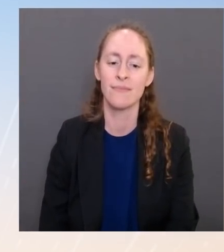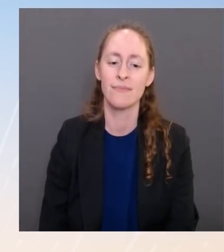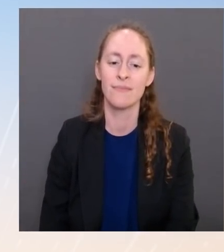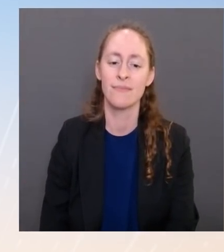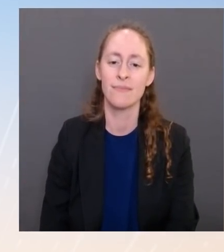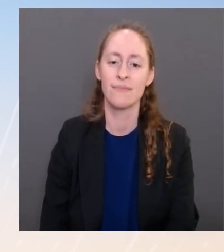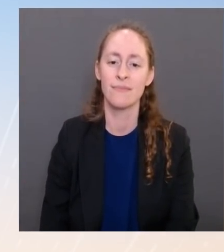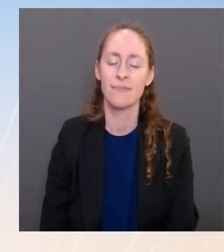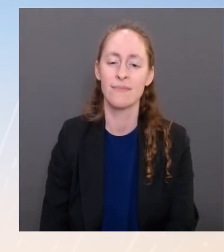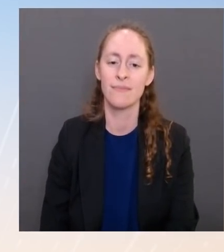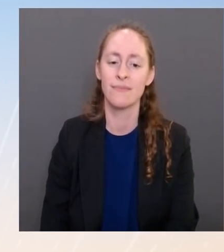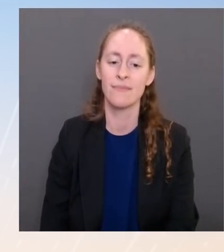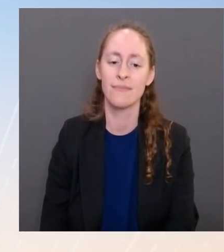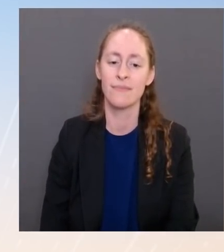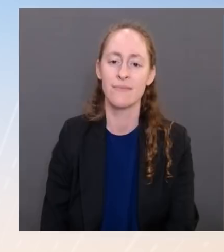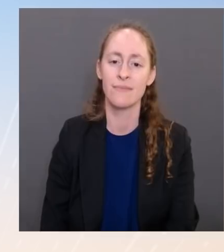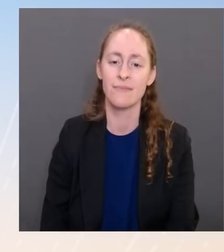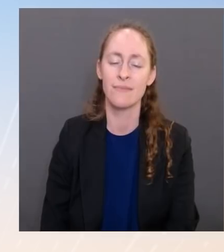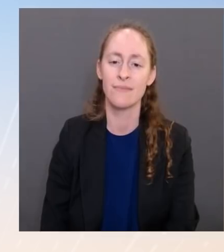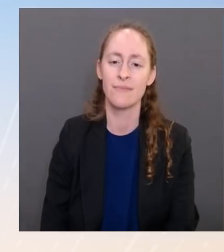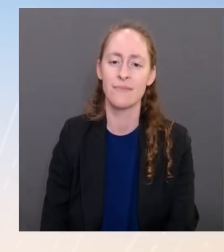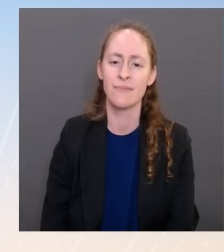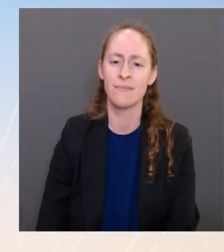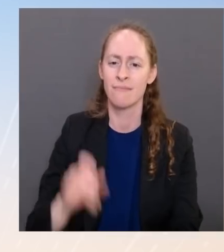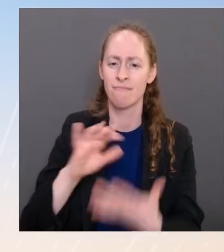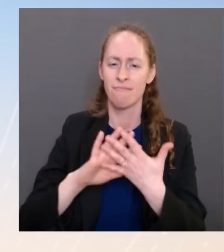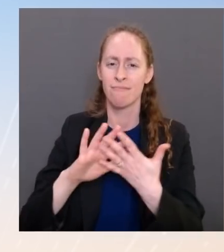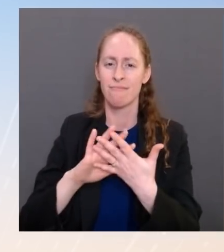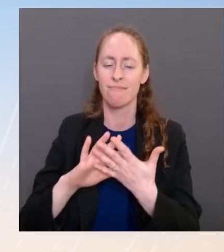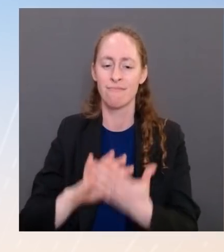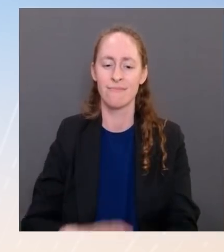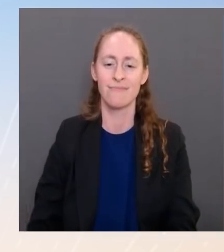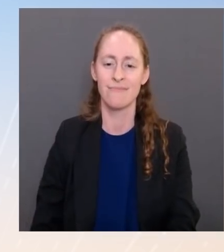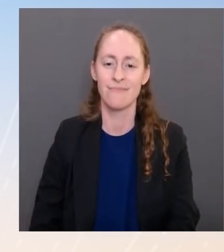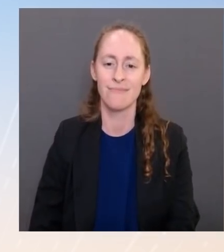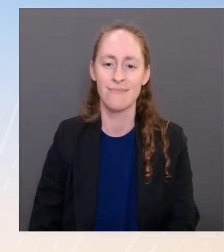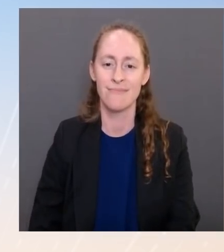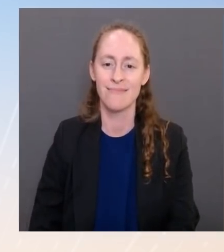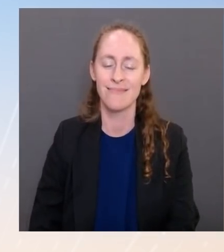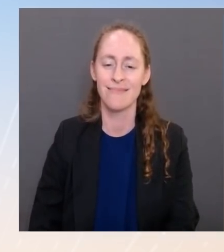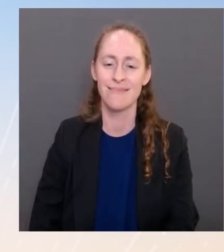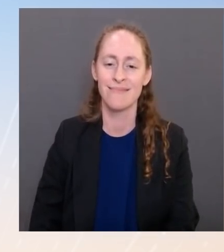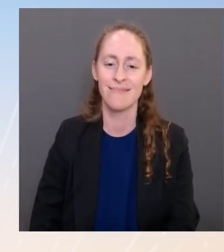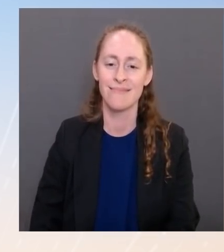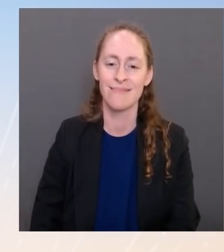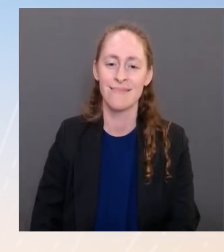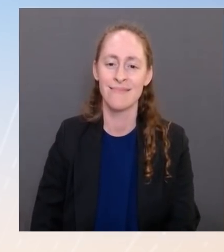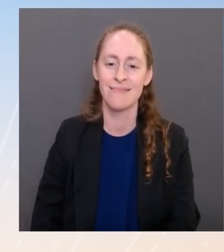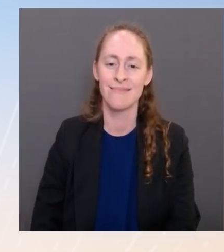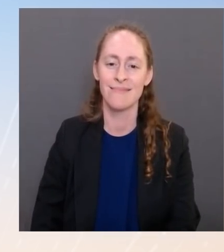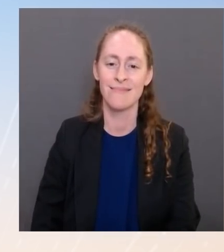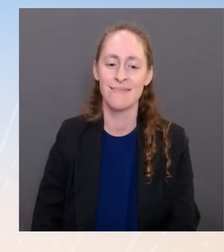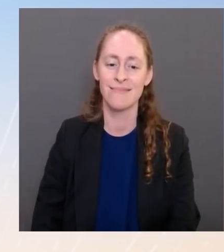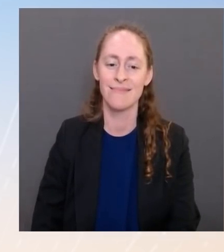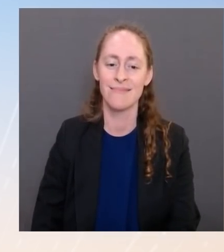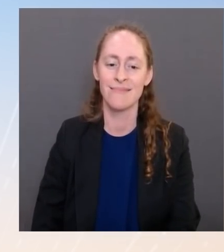I should have found a friend on the pronunciation. I practiced it. I didn't get it right. I should have seen you here. Go ahead.